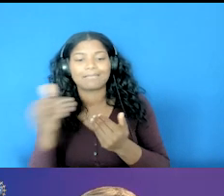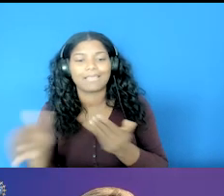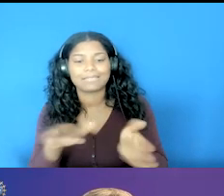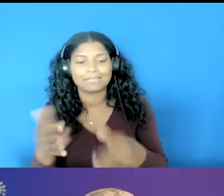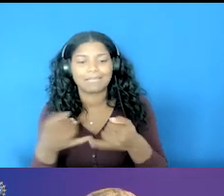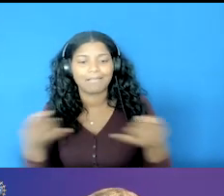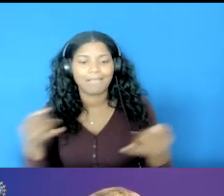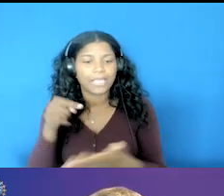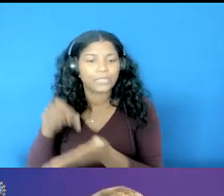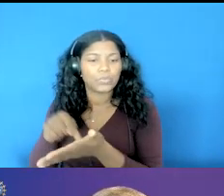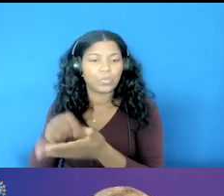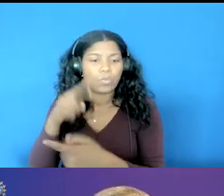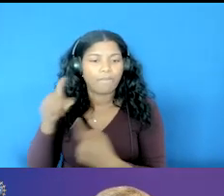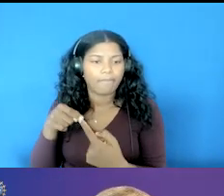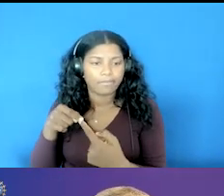And every other year thereafter.